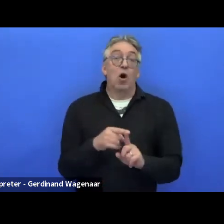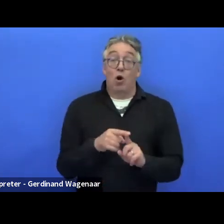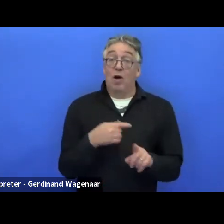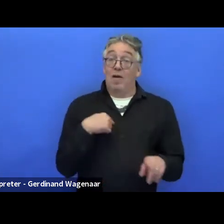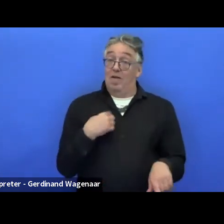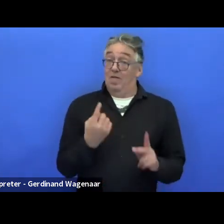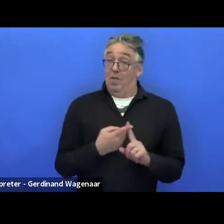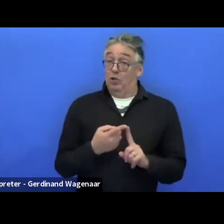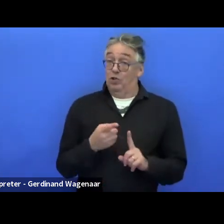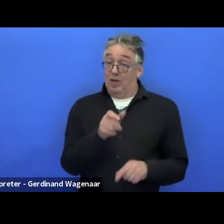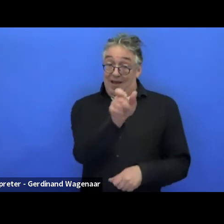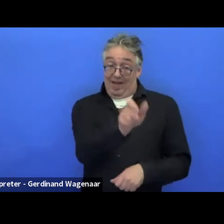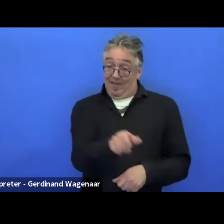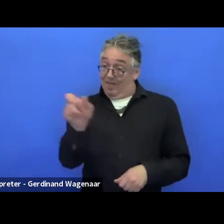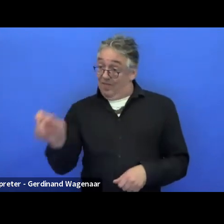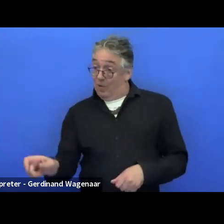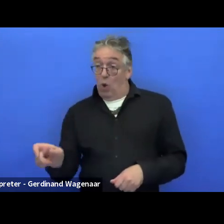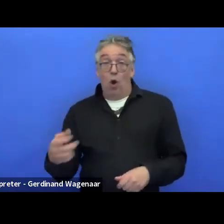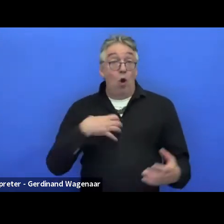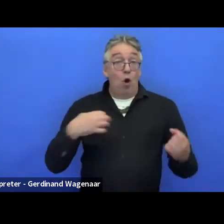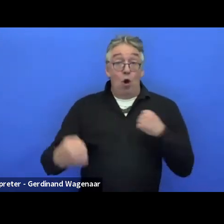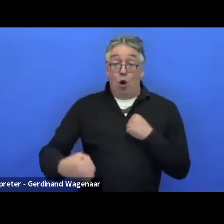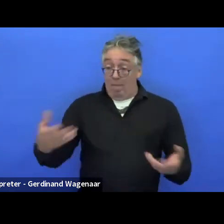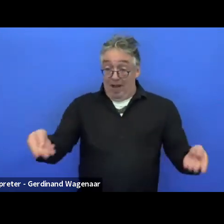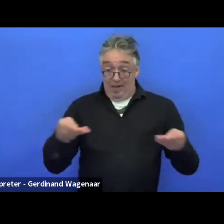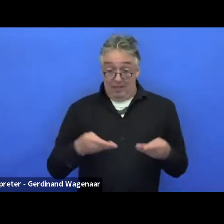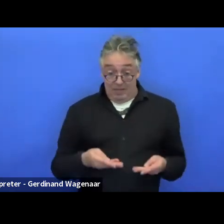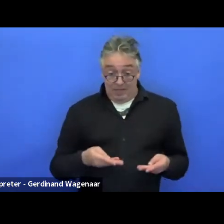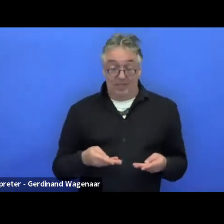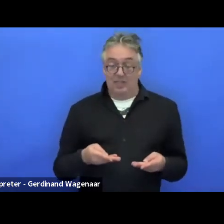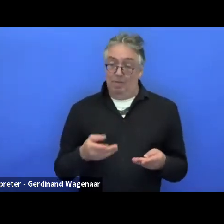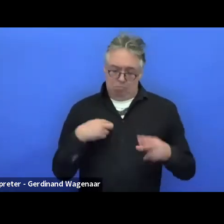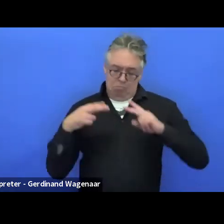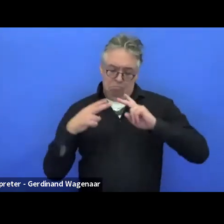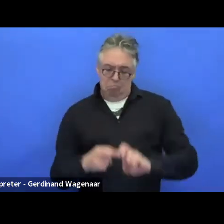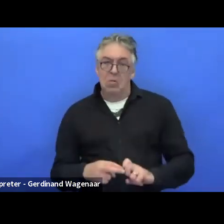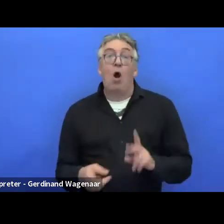how it makes selection procedures accessible for people visually impaired.